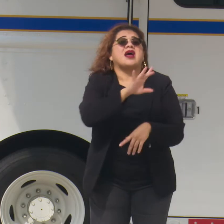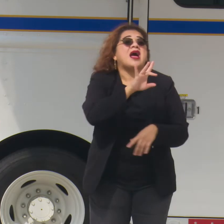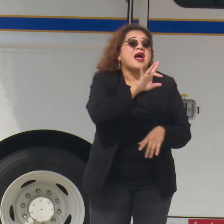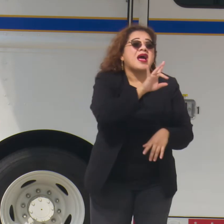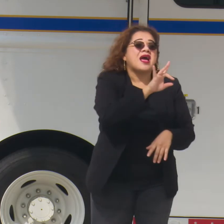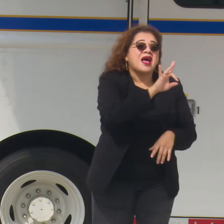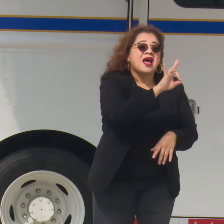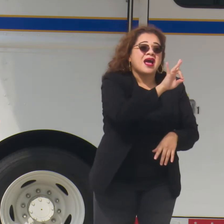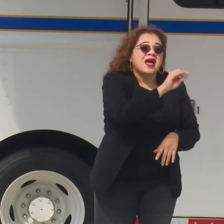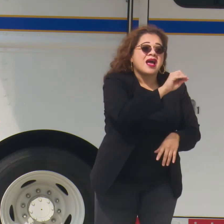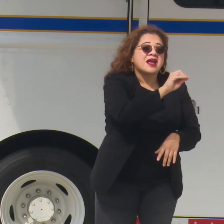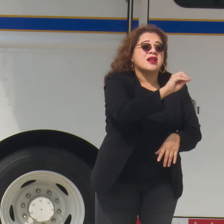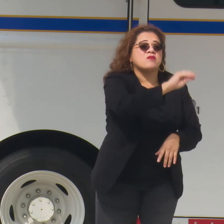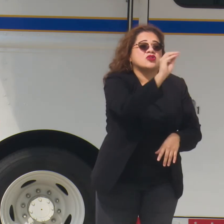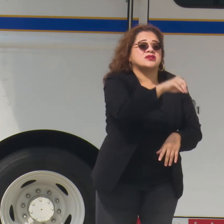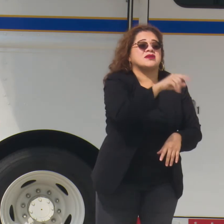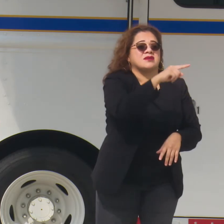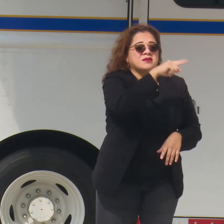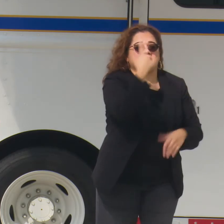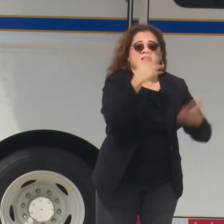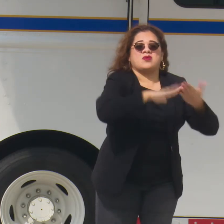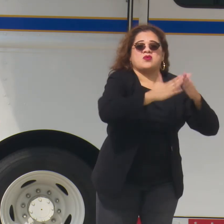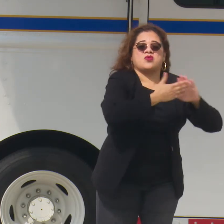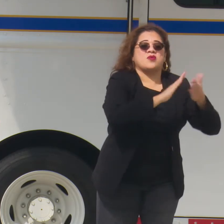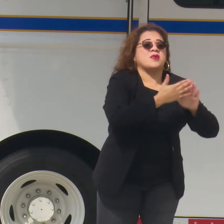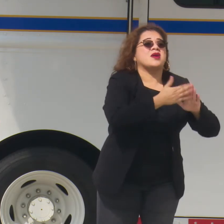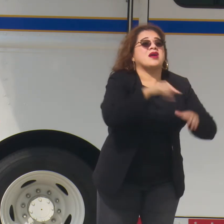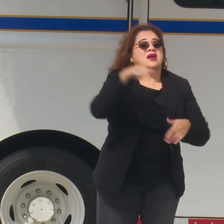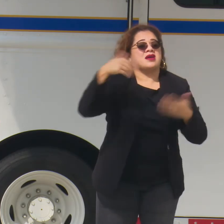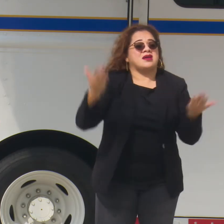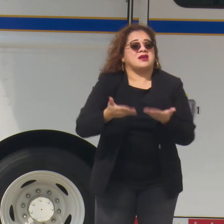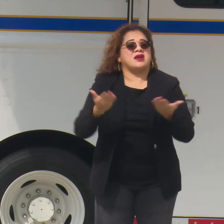where the total population of the community of Long Beach is 14 percent.